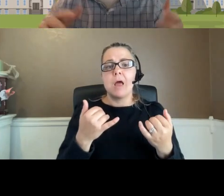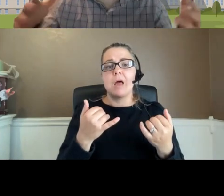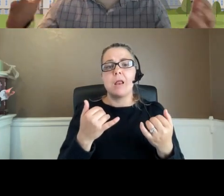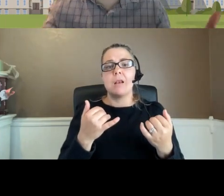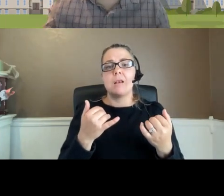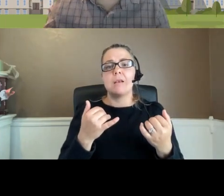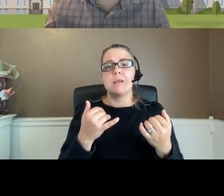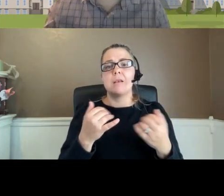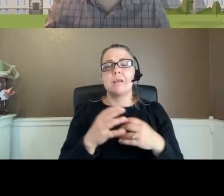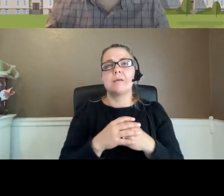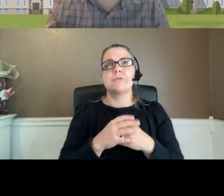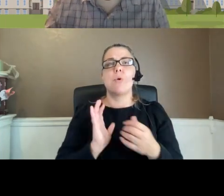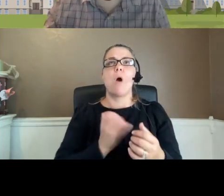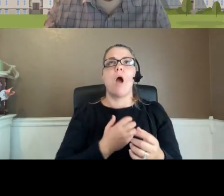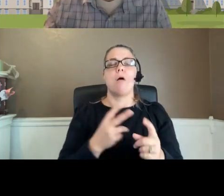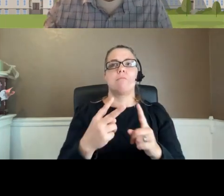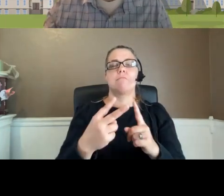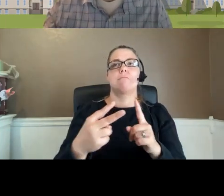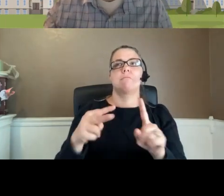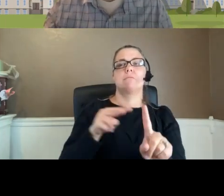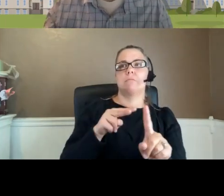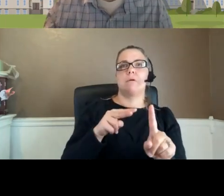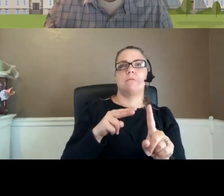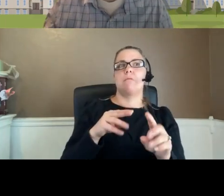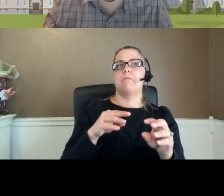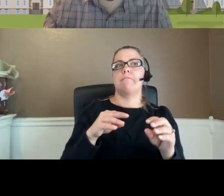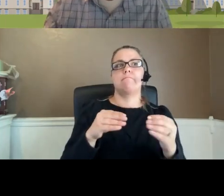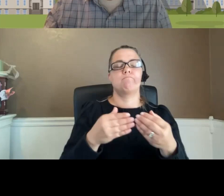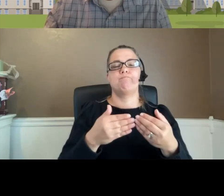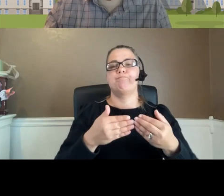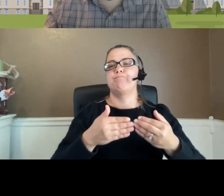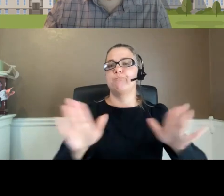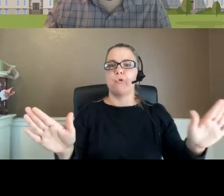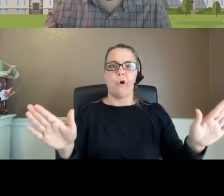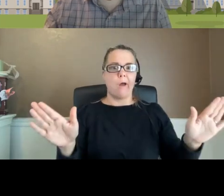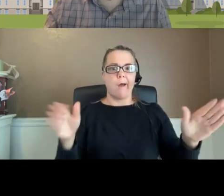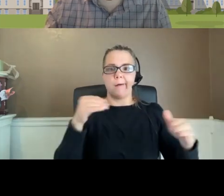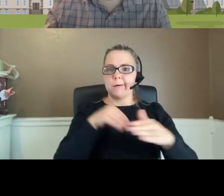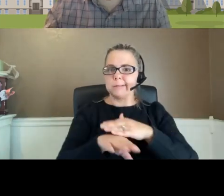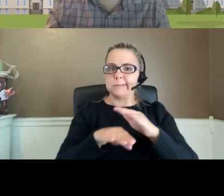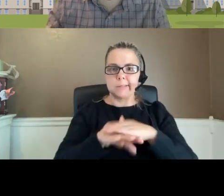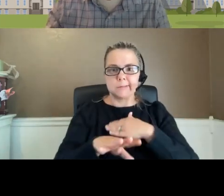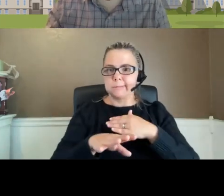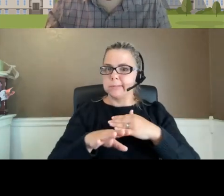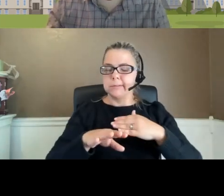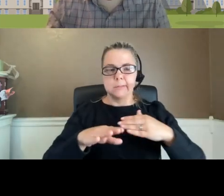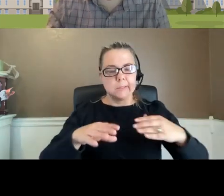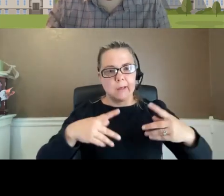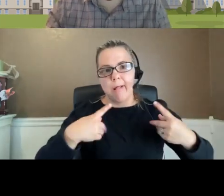a much broader context of an accessibility effort. And so we, we have limited time, we're going to